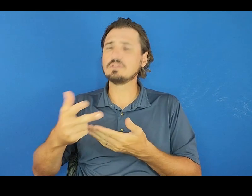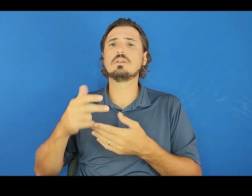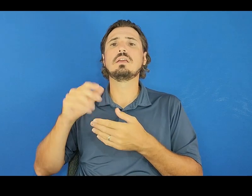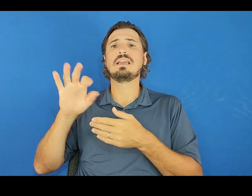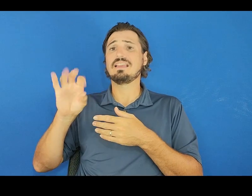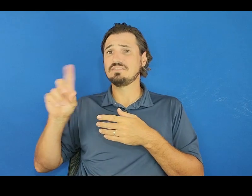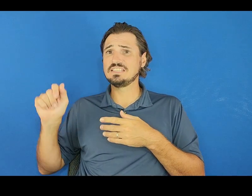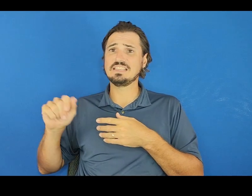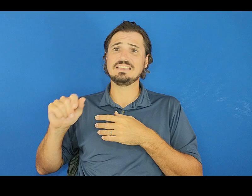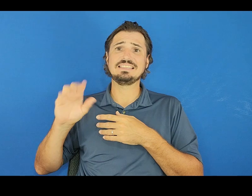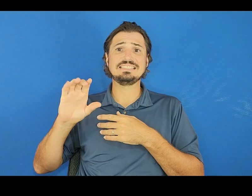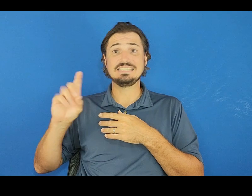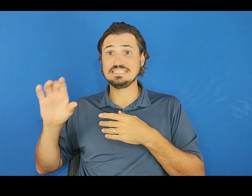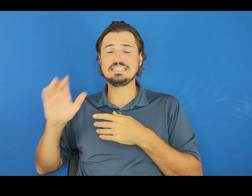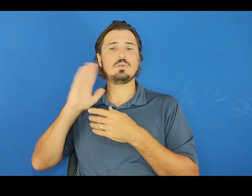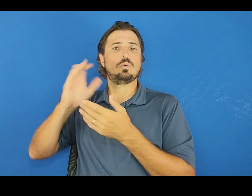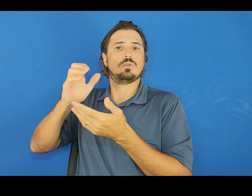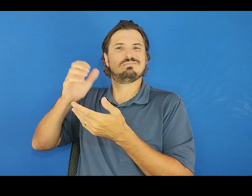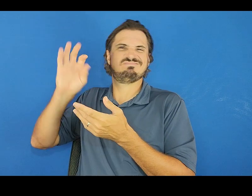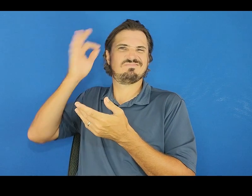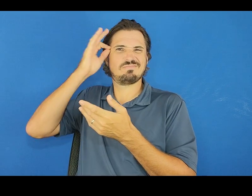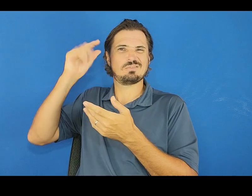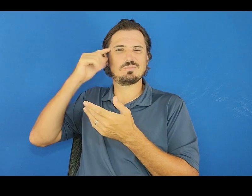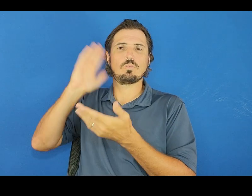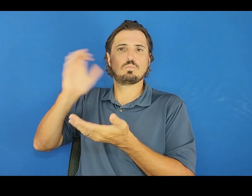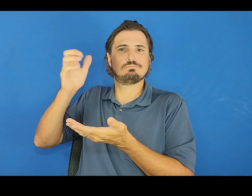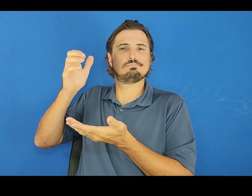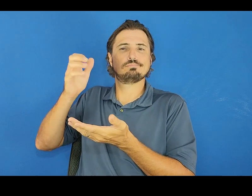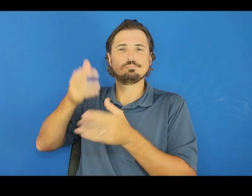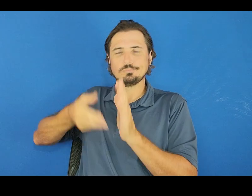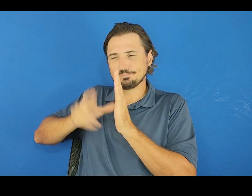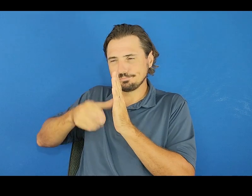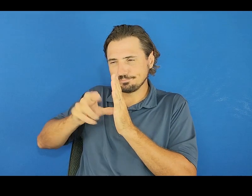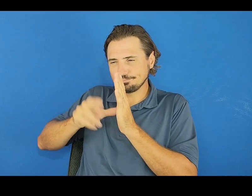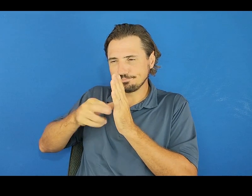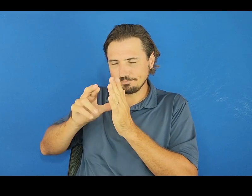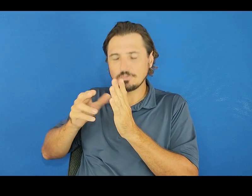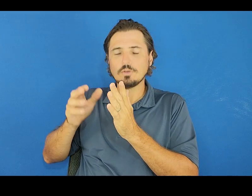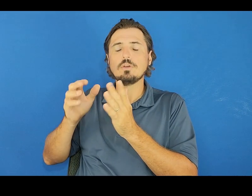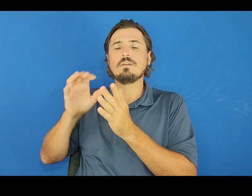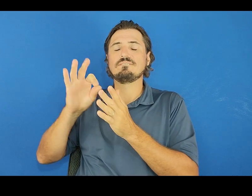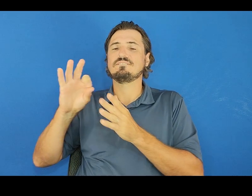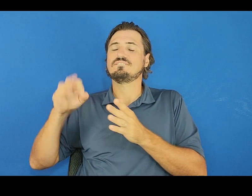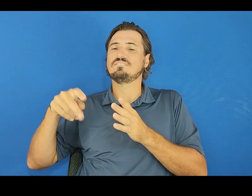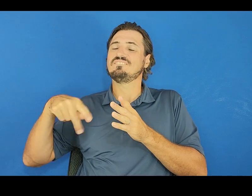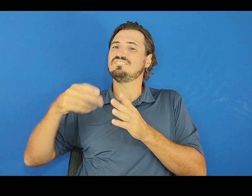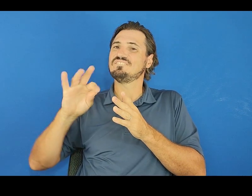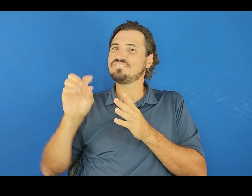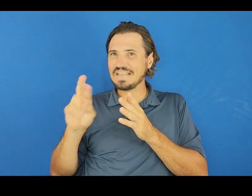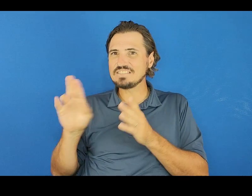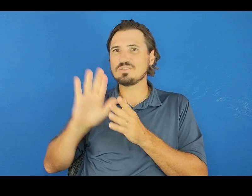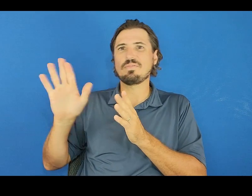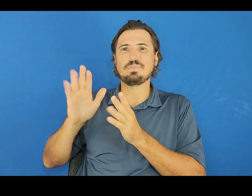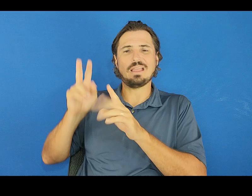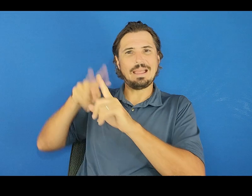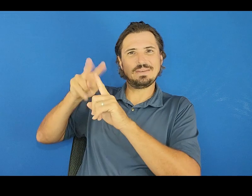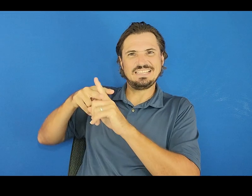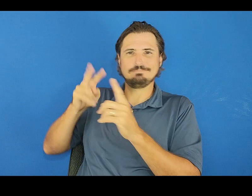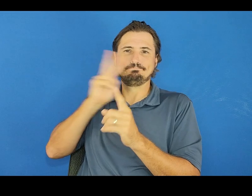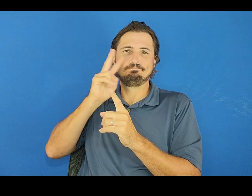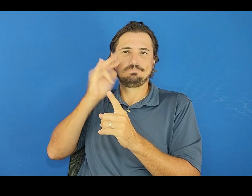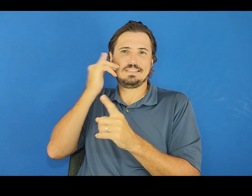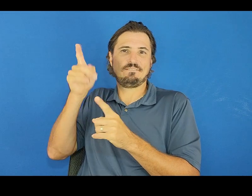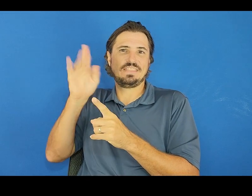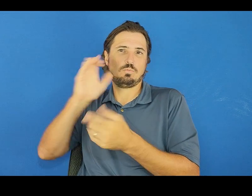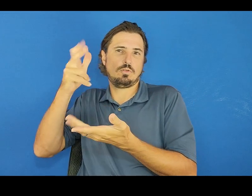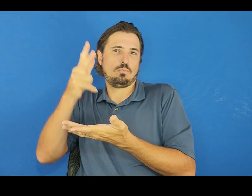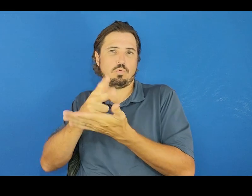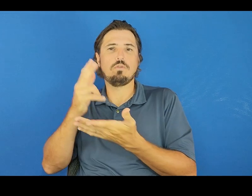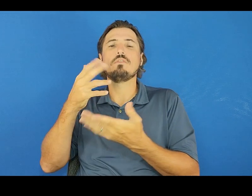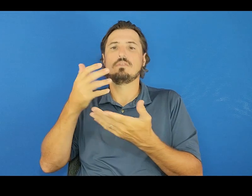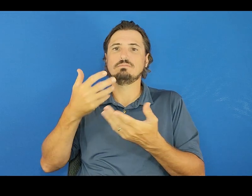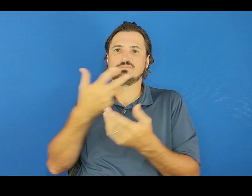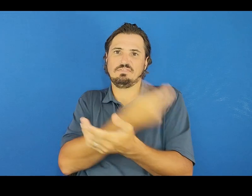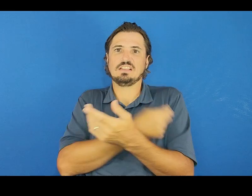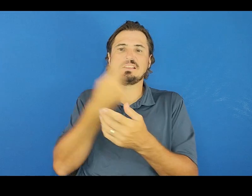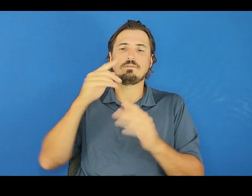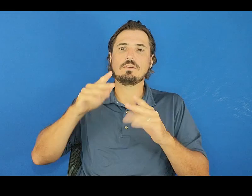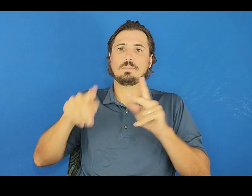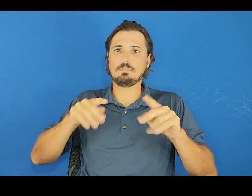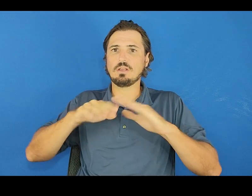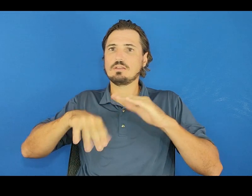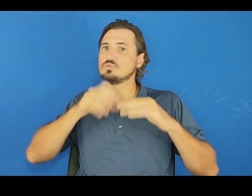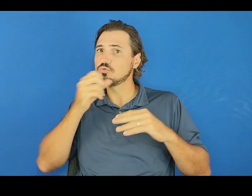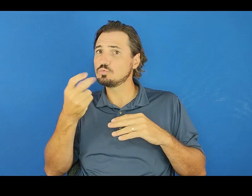Over the next several weeks, the FDA and CDC will be reviewing Pfizer’s application to authorize their COVID-19 vaccine for children ages 5 to 11. The FDA’s advisory committee will be meeting